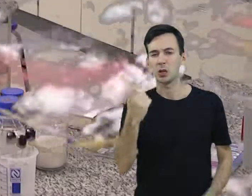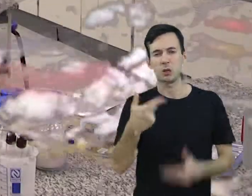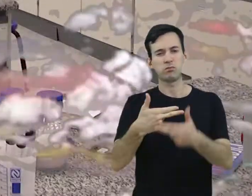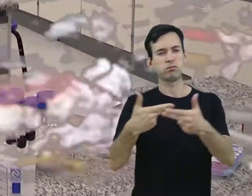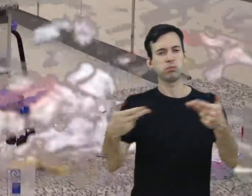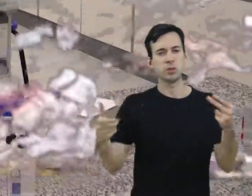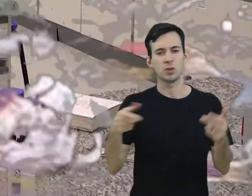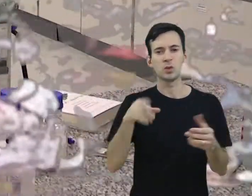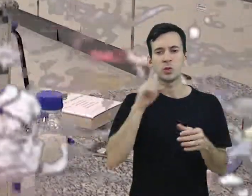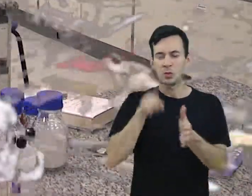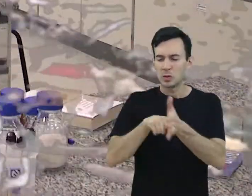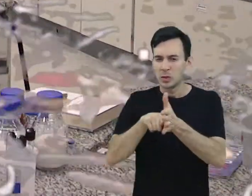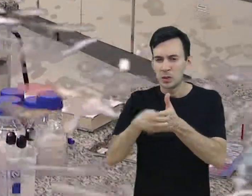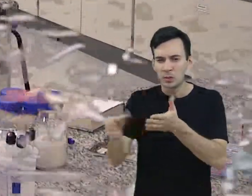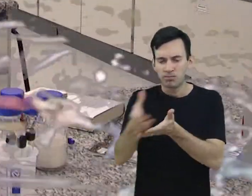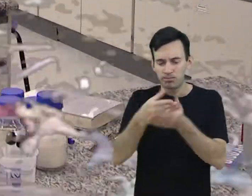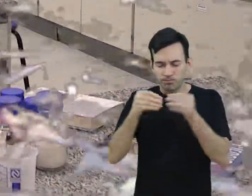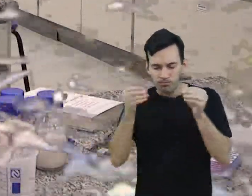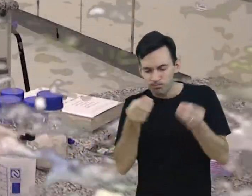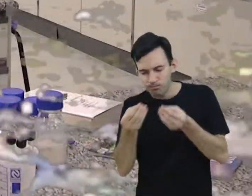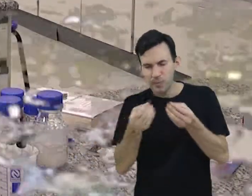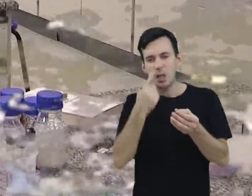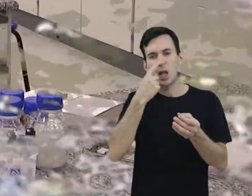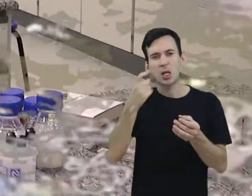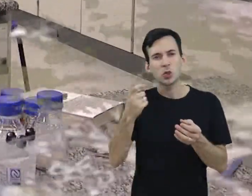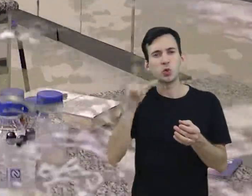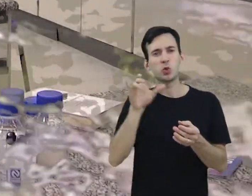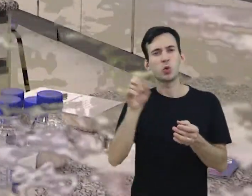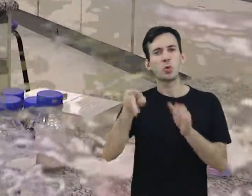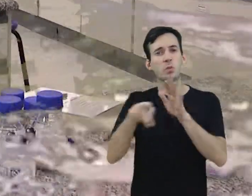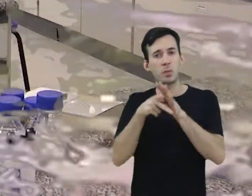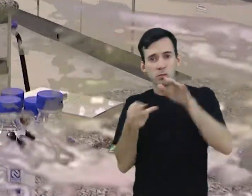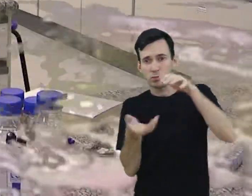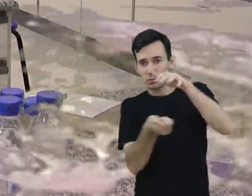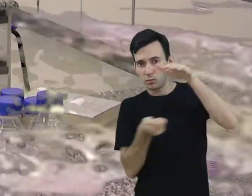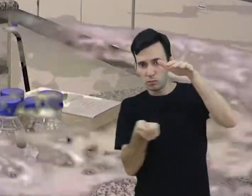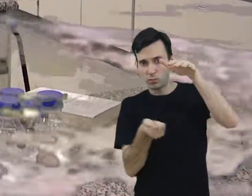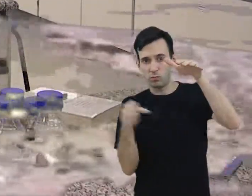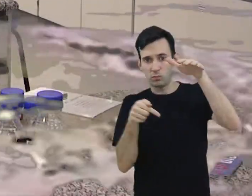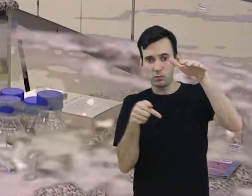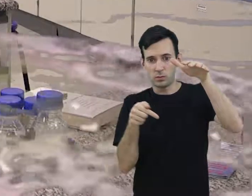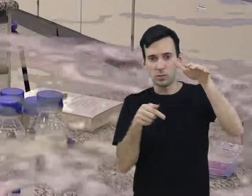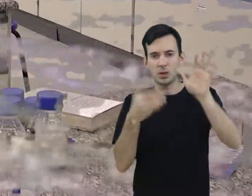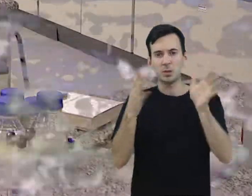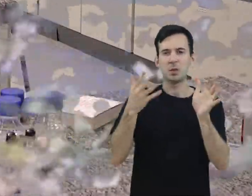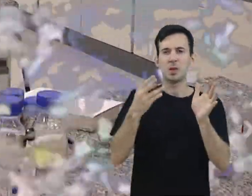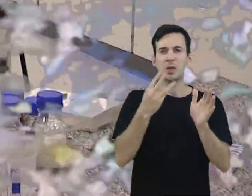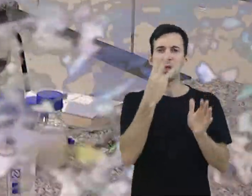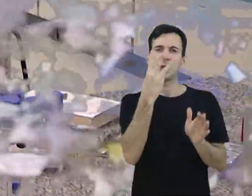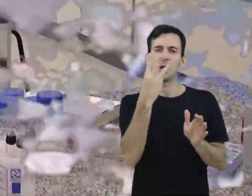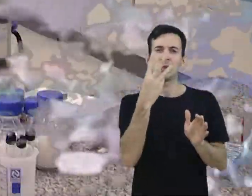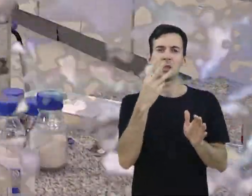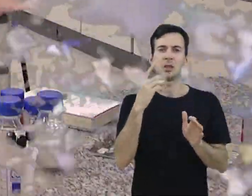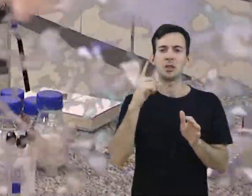already study and monitor marine litter issues in Antarctica for around 30 years now.